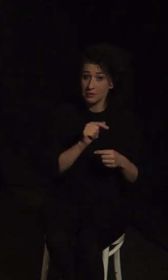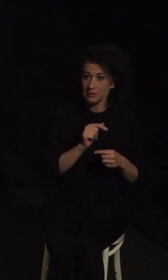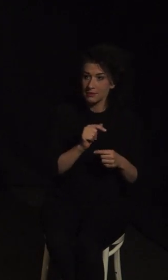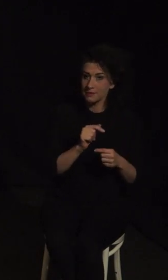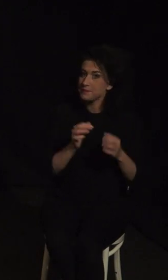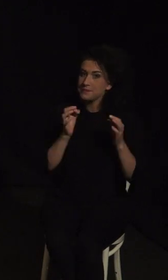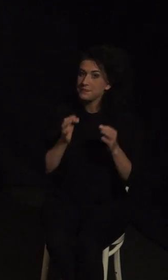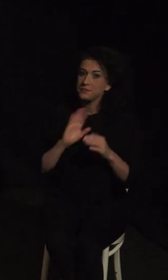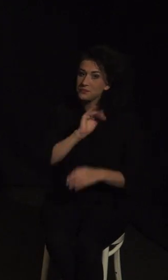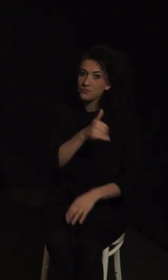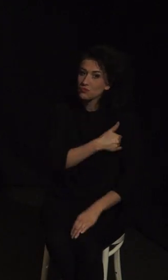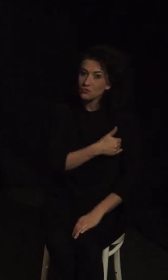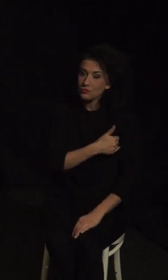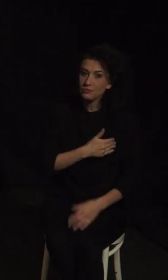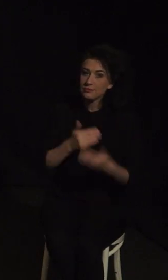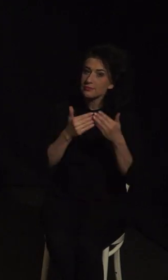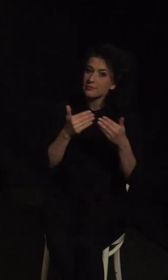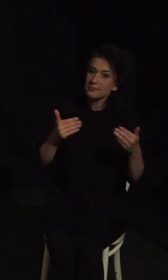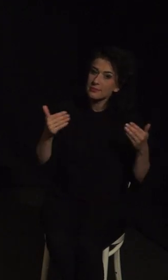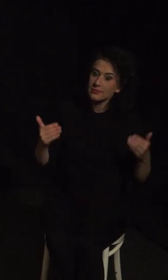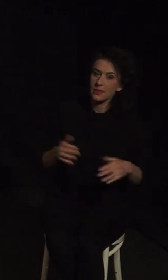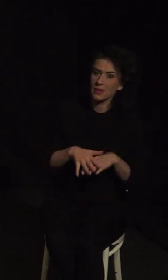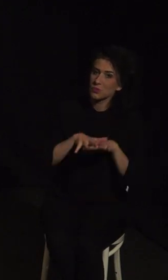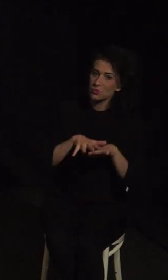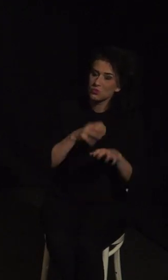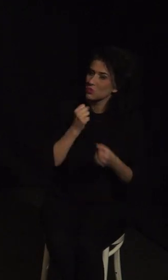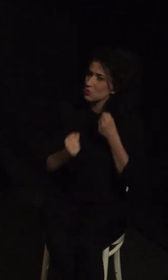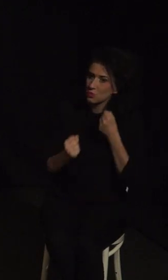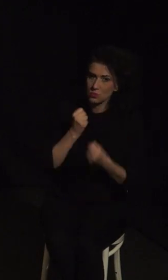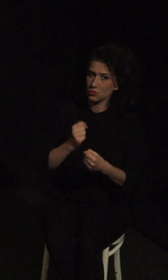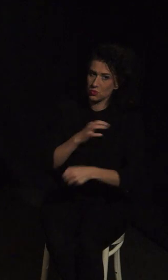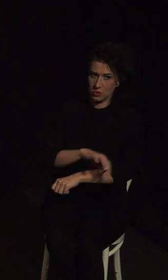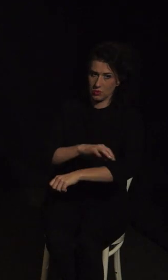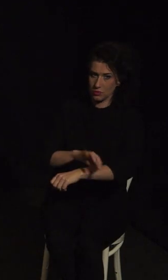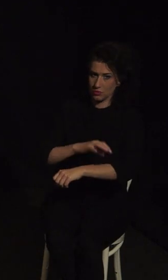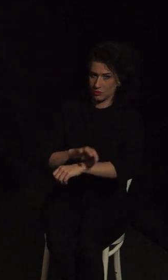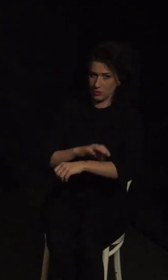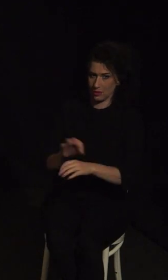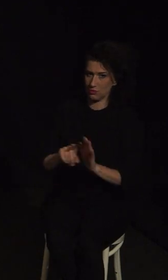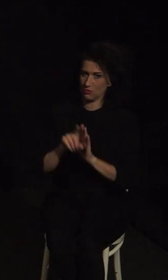It poses a number of difficulties to students of drama schools.